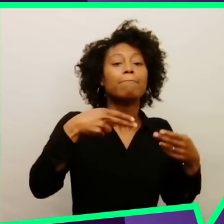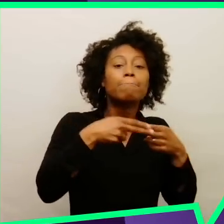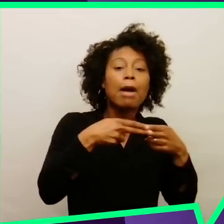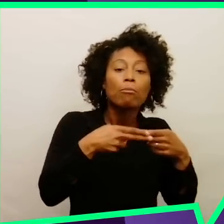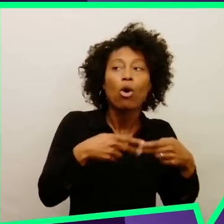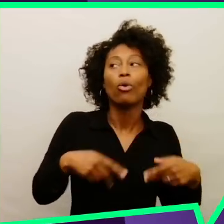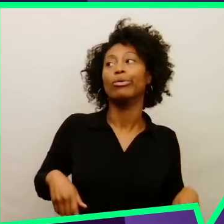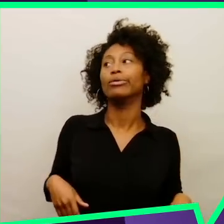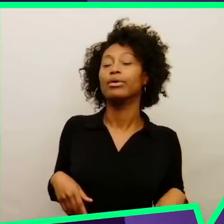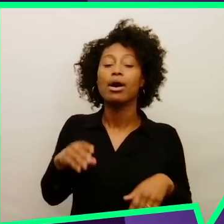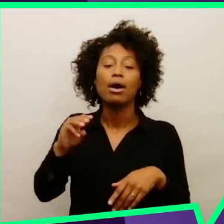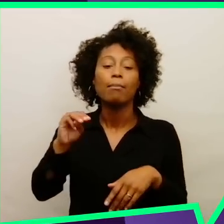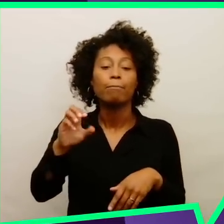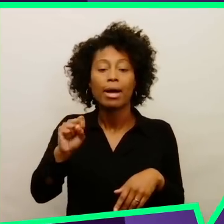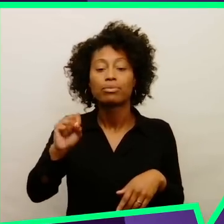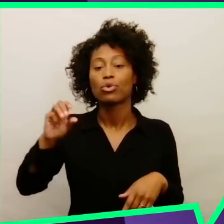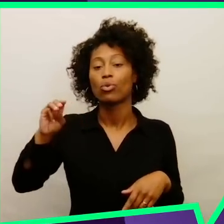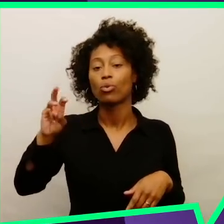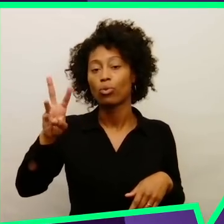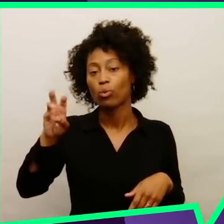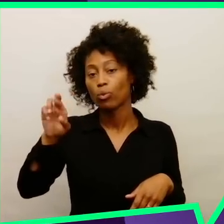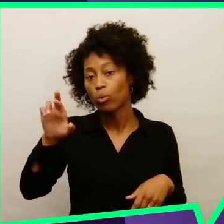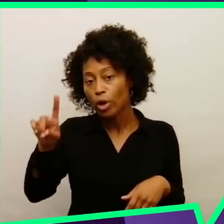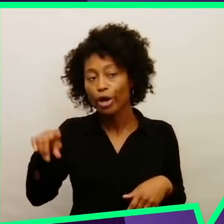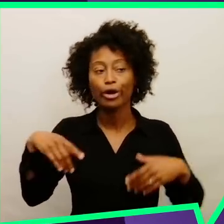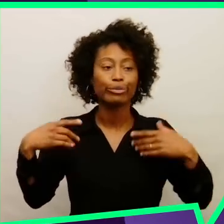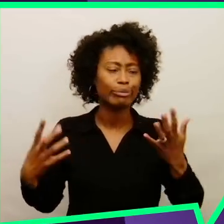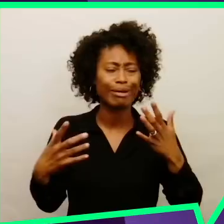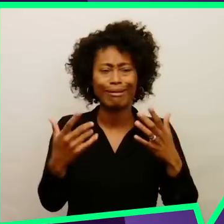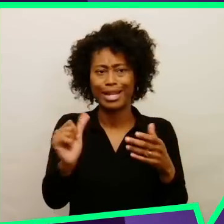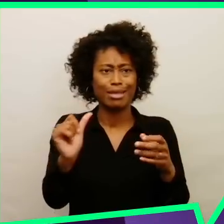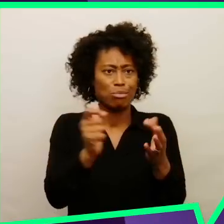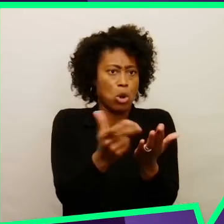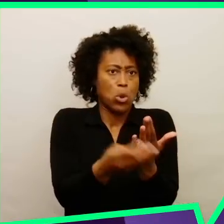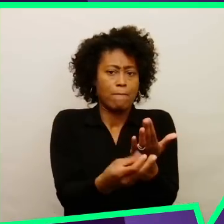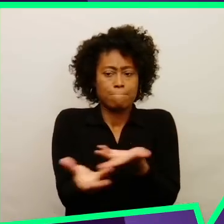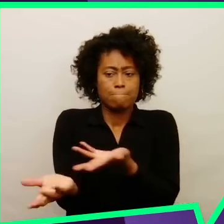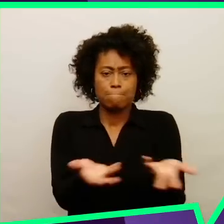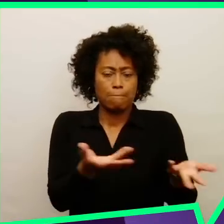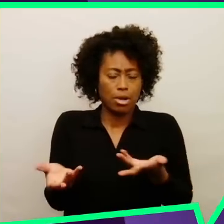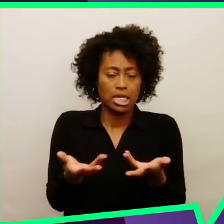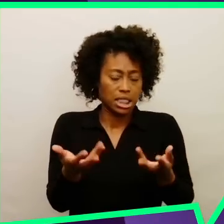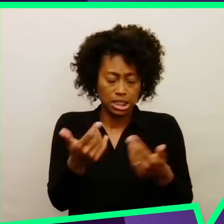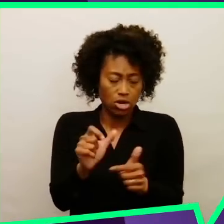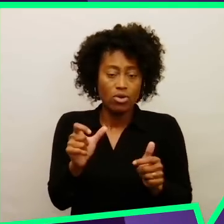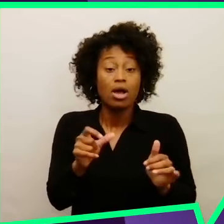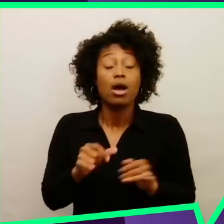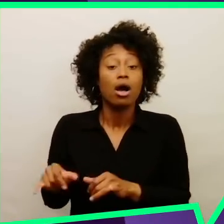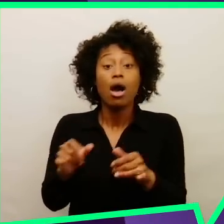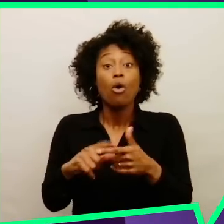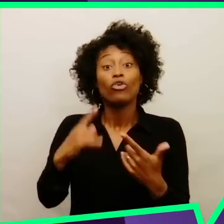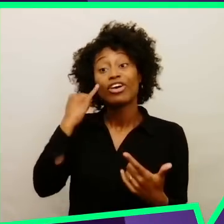or anything else, getting into a word processor-- in the classroom, there were always these opportunities where it was like, we're in science,